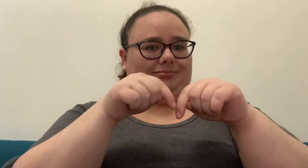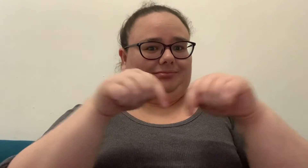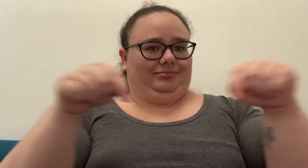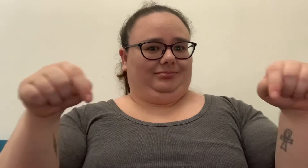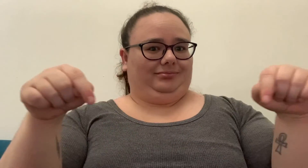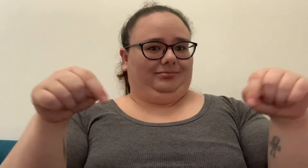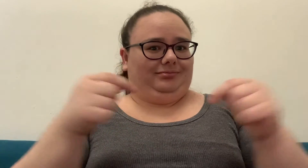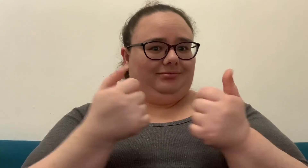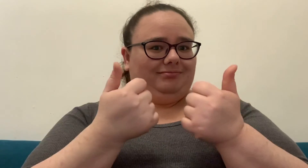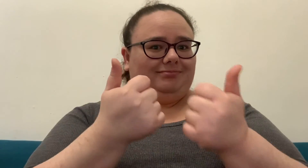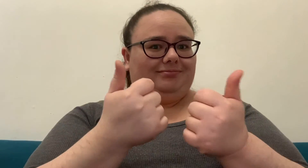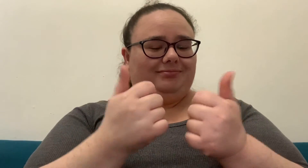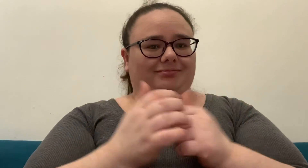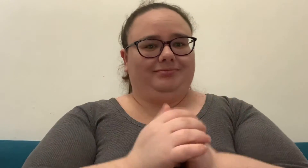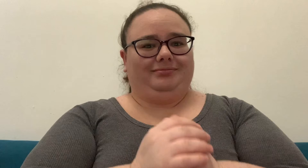info@zebra-access.com